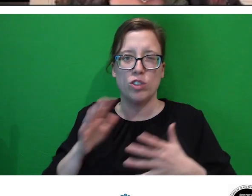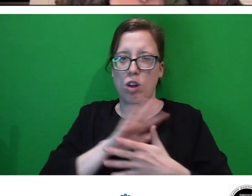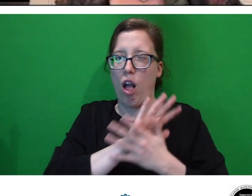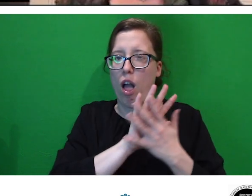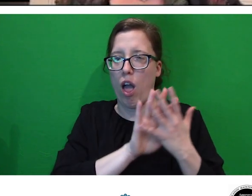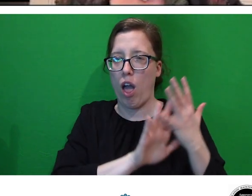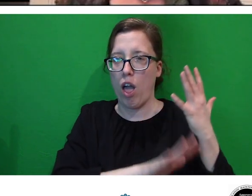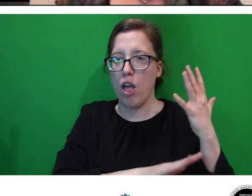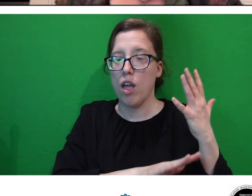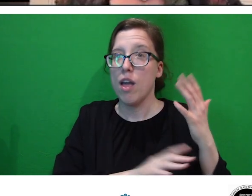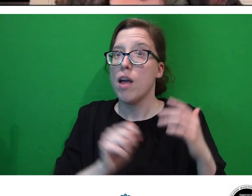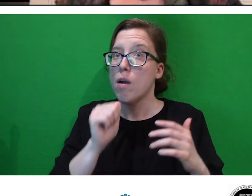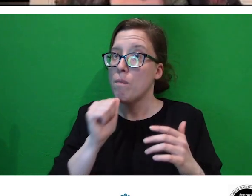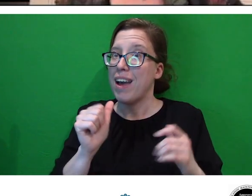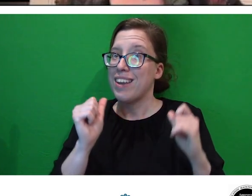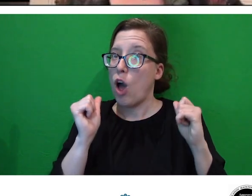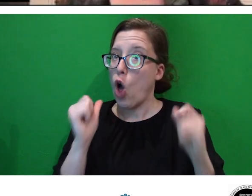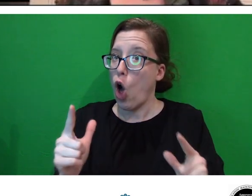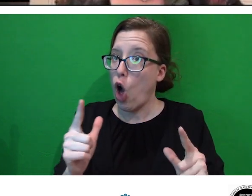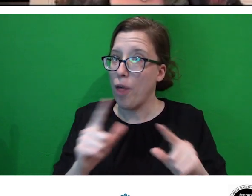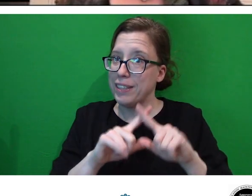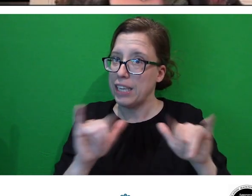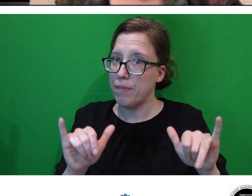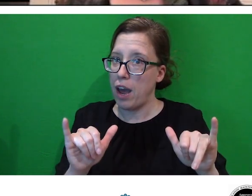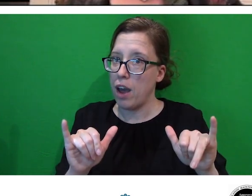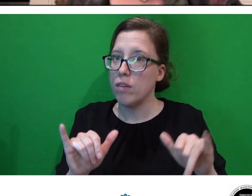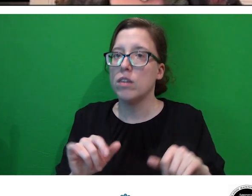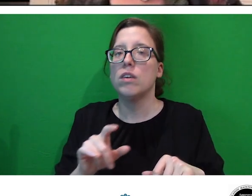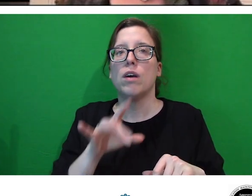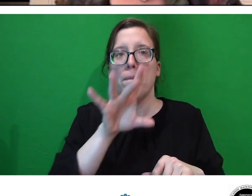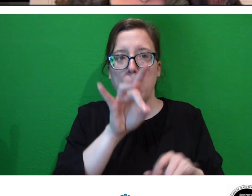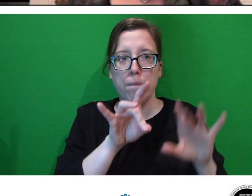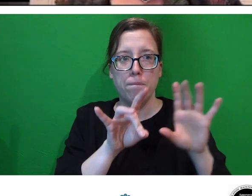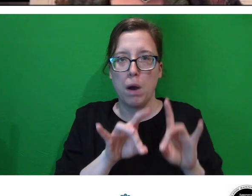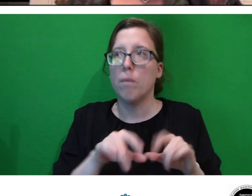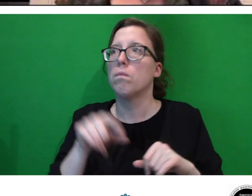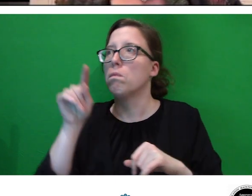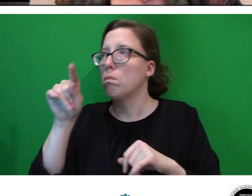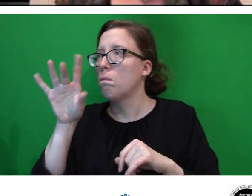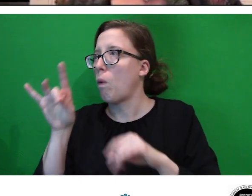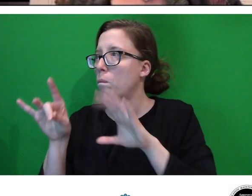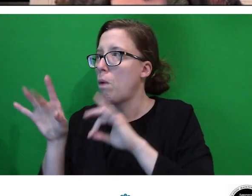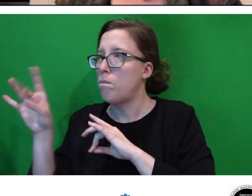sound, with visuals, with objects, with cues, with gestures,